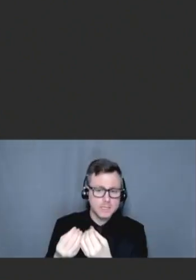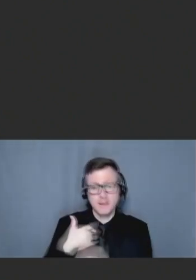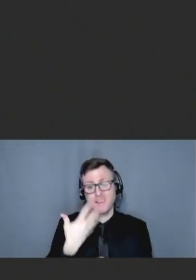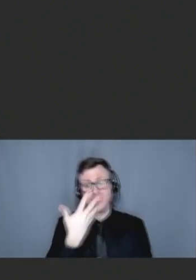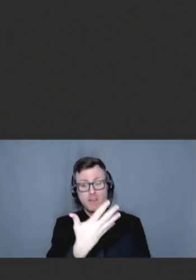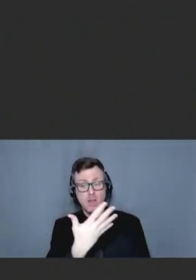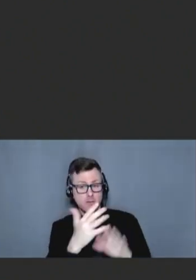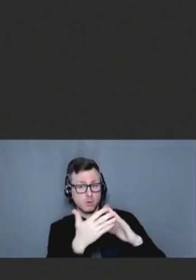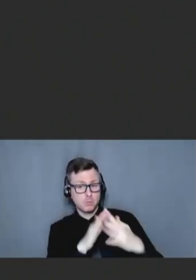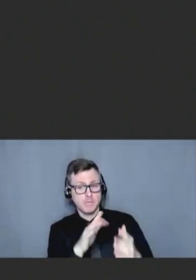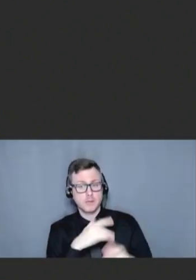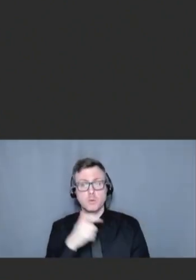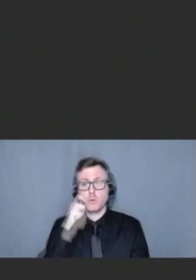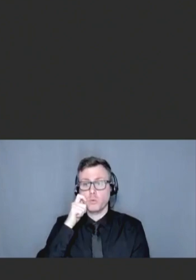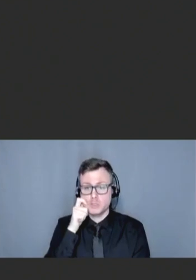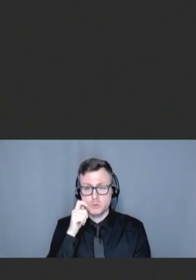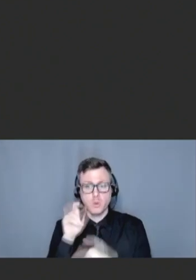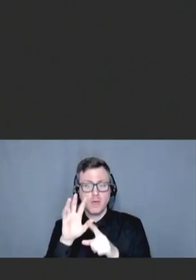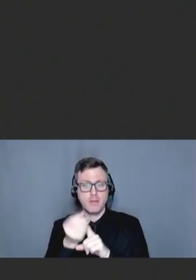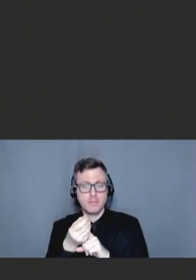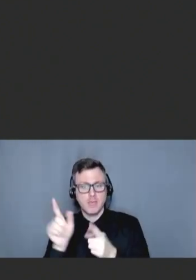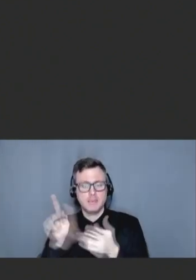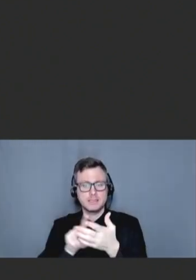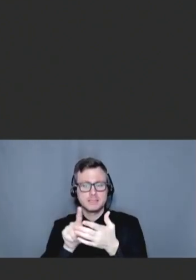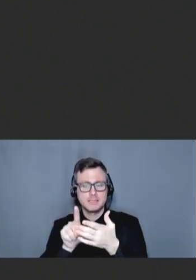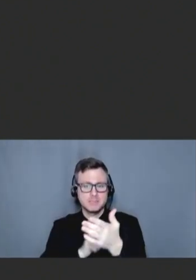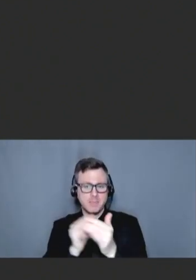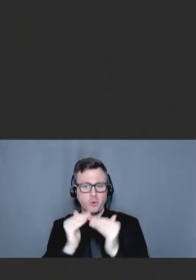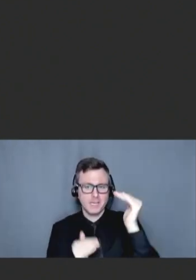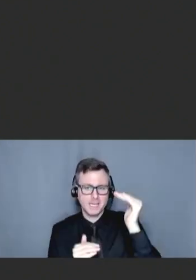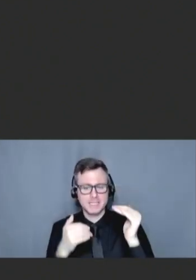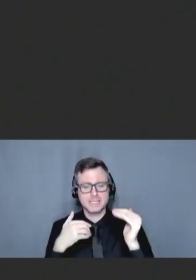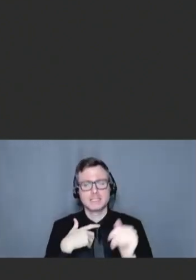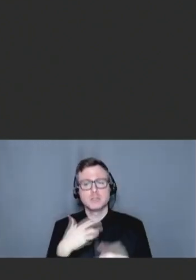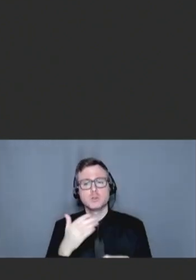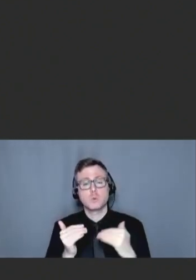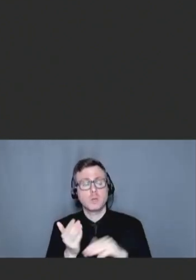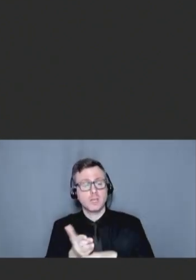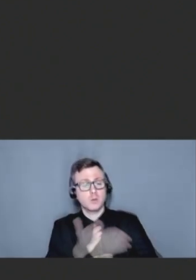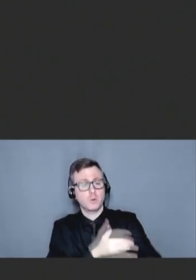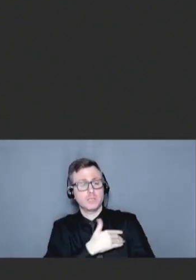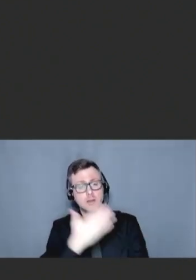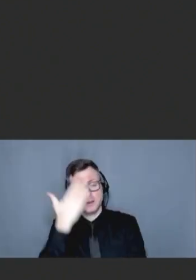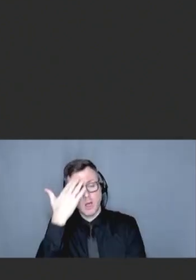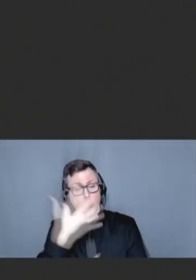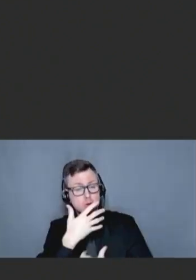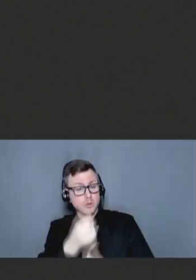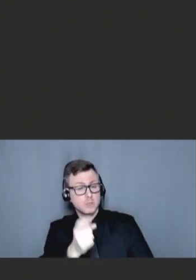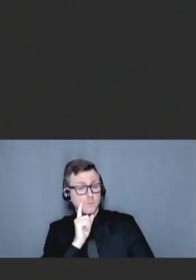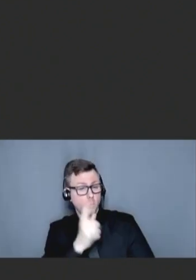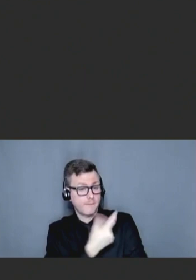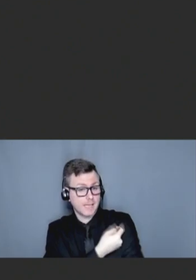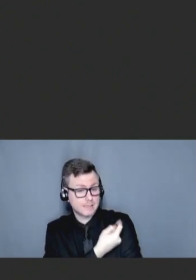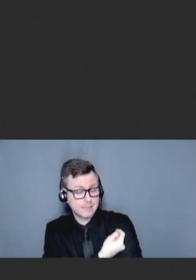racial and ethnic disparities and vaccination rates and to increase knowledge and trust in vaccines.